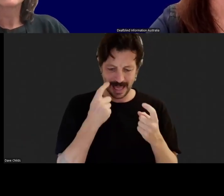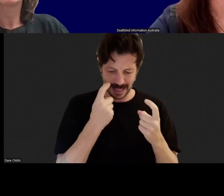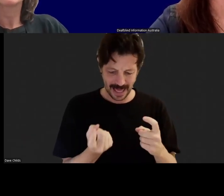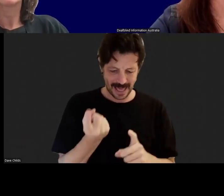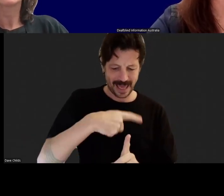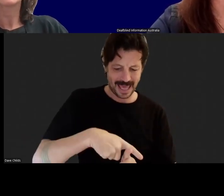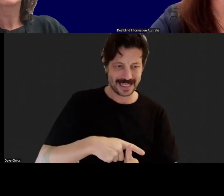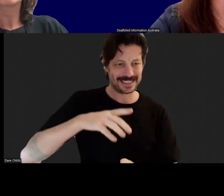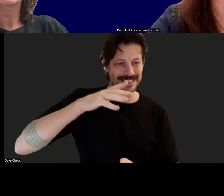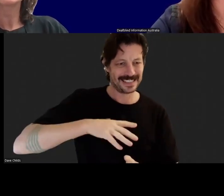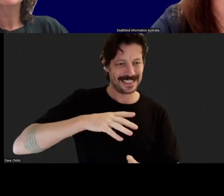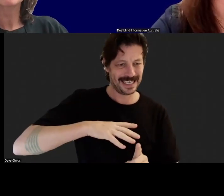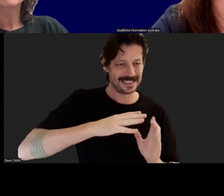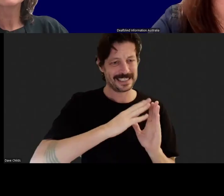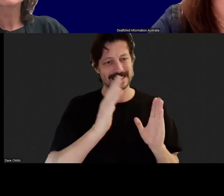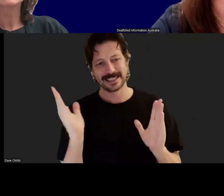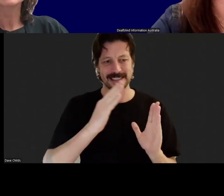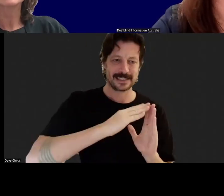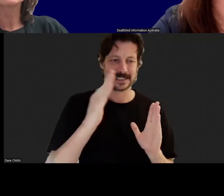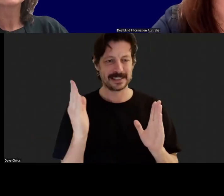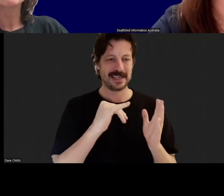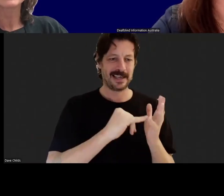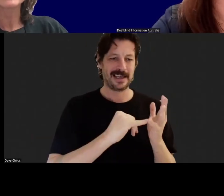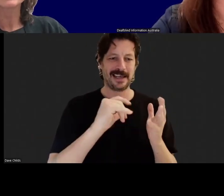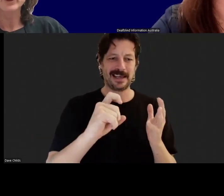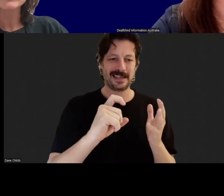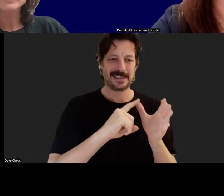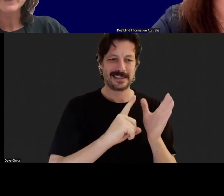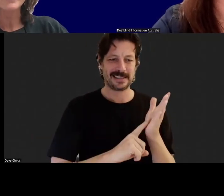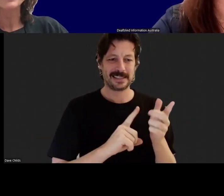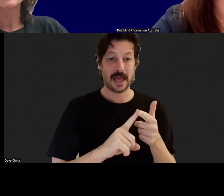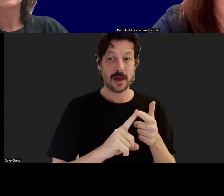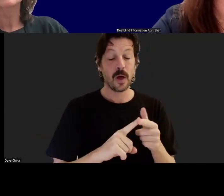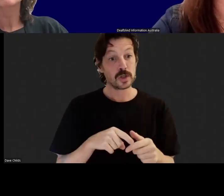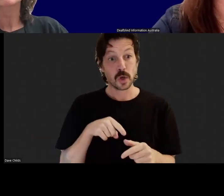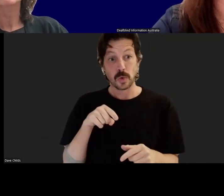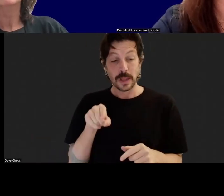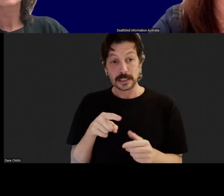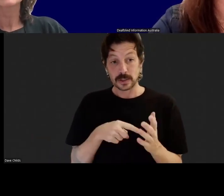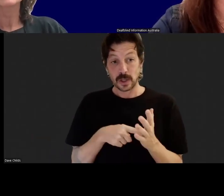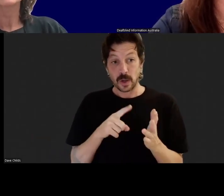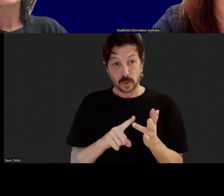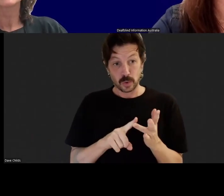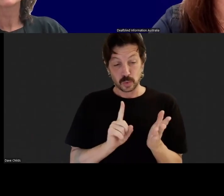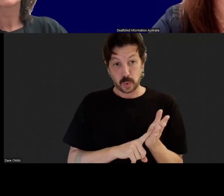and I would say that that is a tool in my tool box and I would not personally,